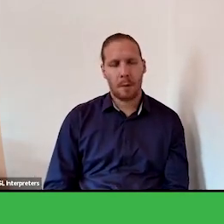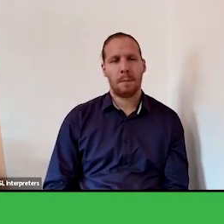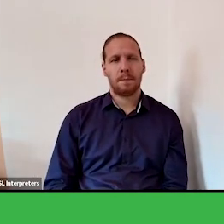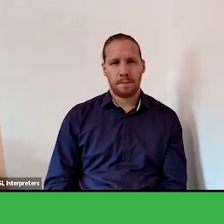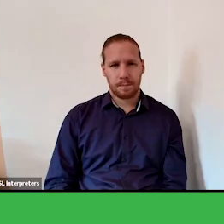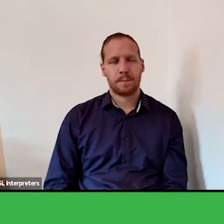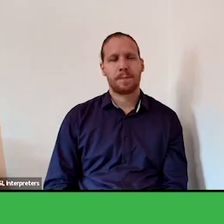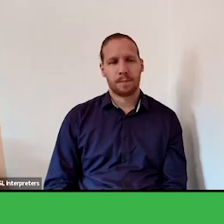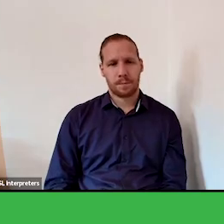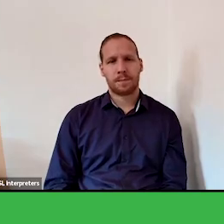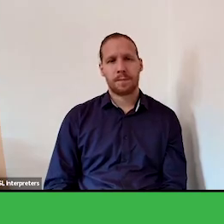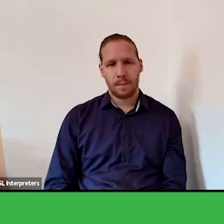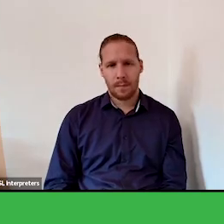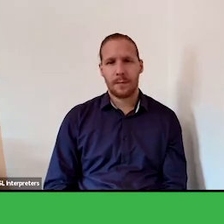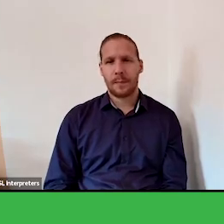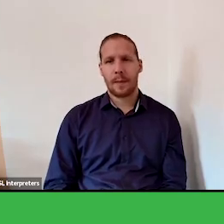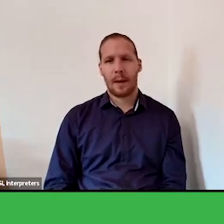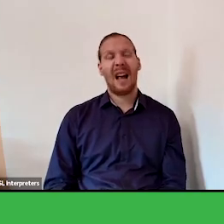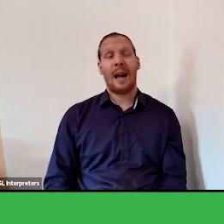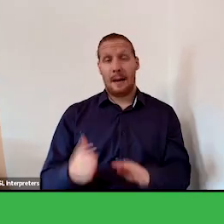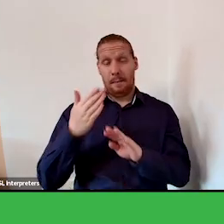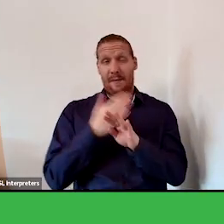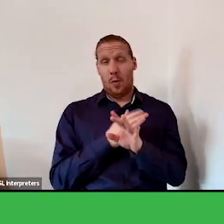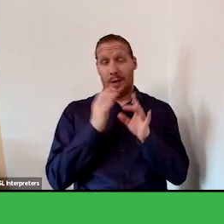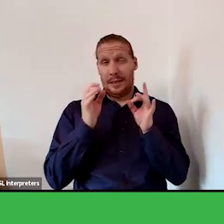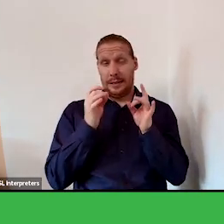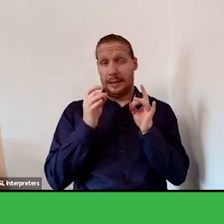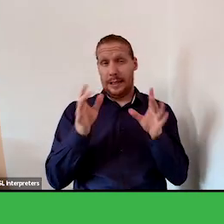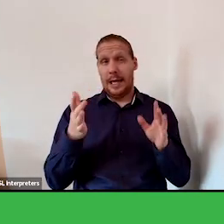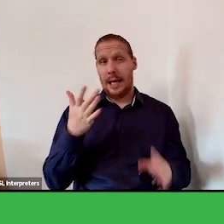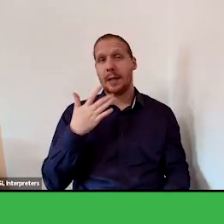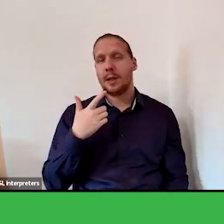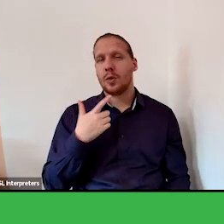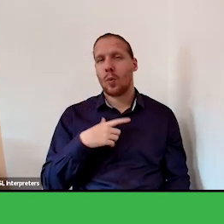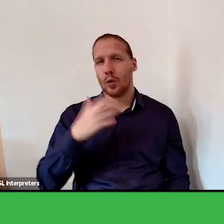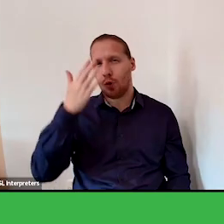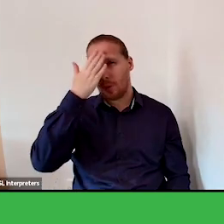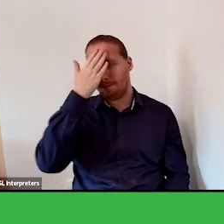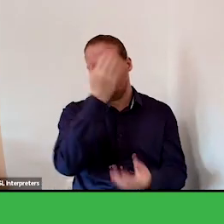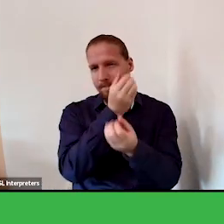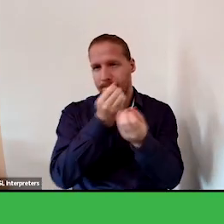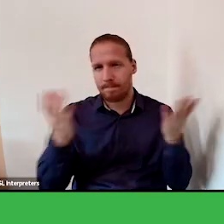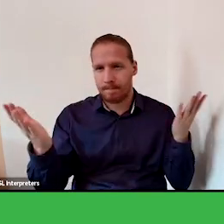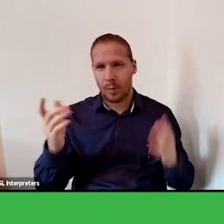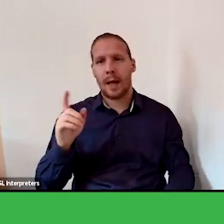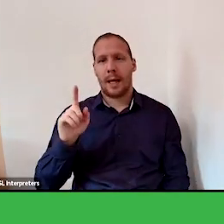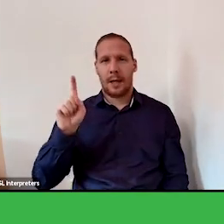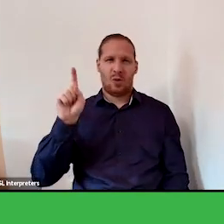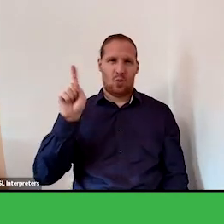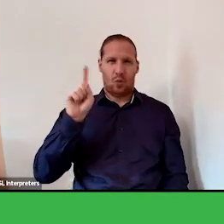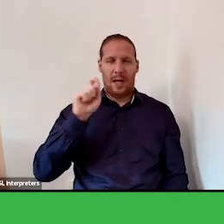So just before we do continue, I would like to emphasize that during this webinar, we will discuss, young people's mental health and wellbeing,